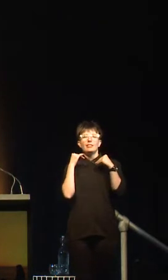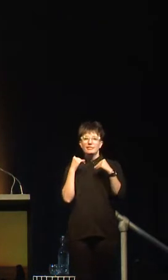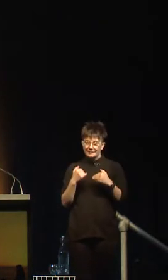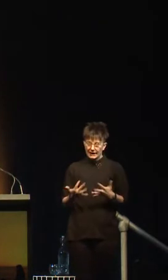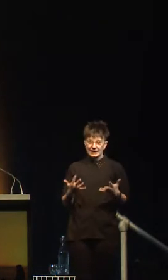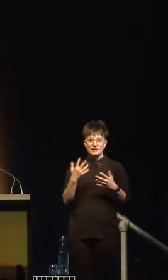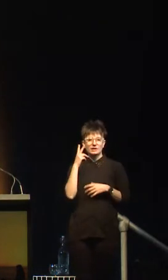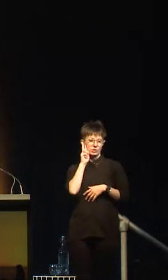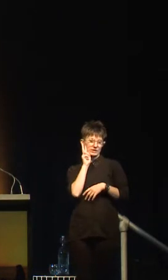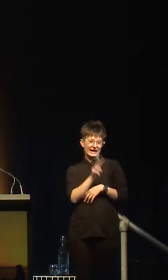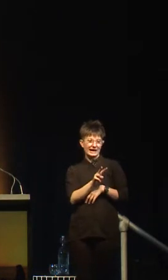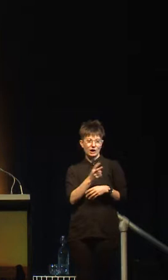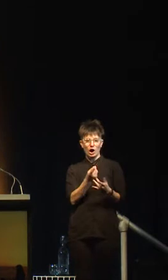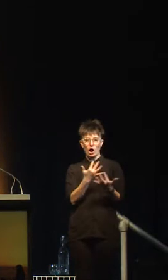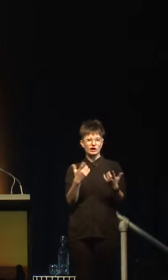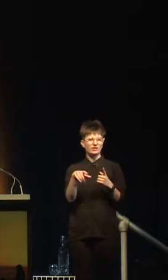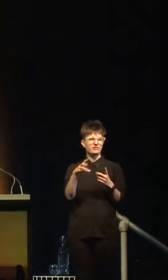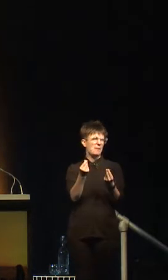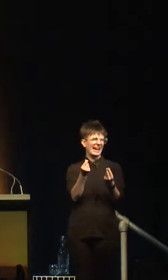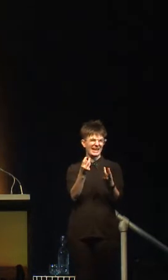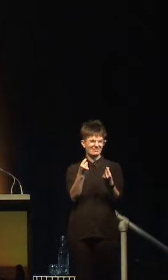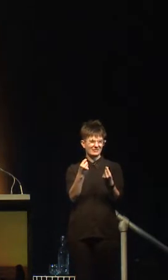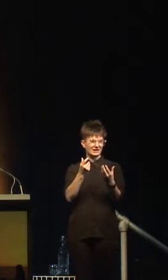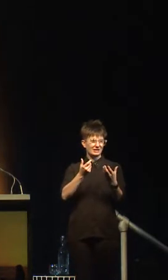of you know large amounts of capital, billions of dollars, plant that's going to last the